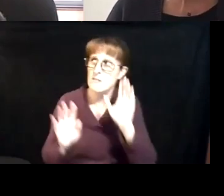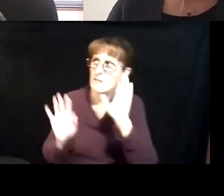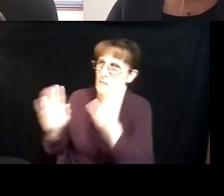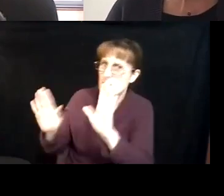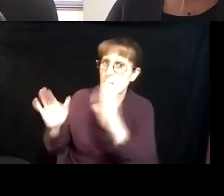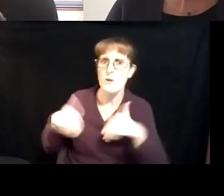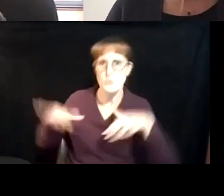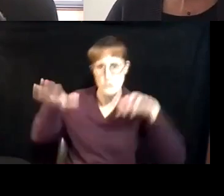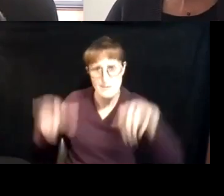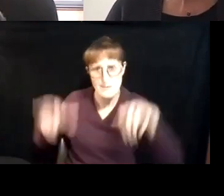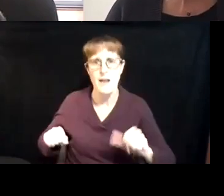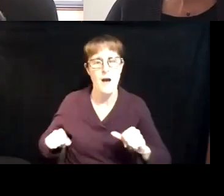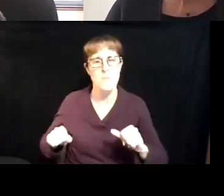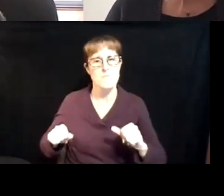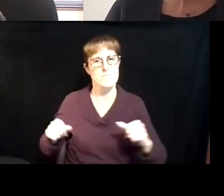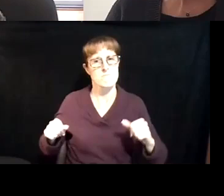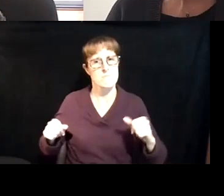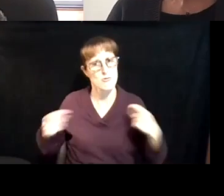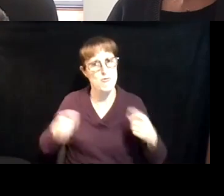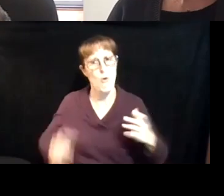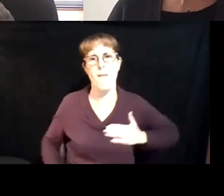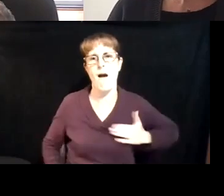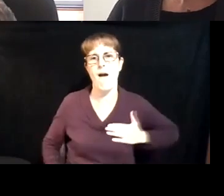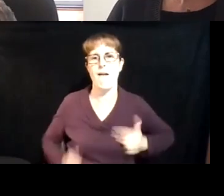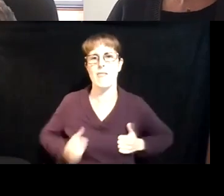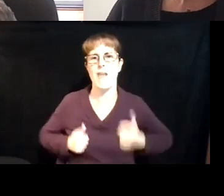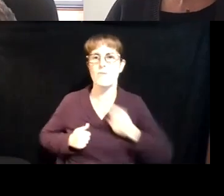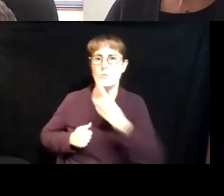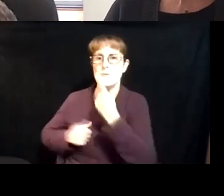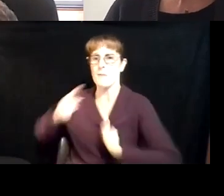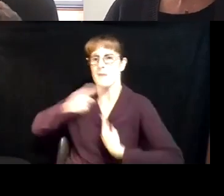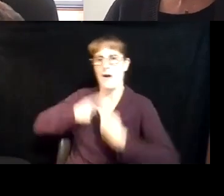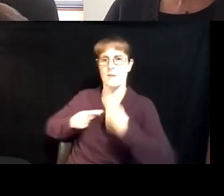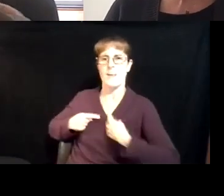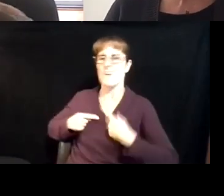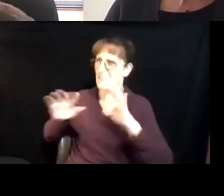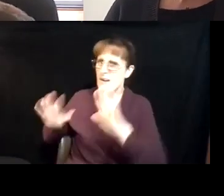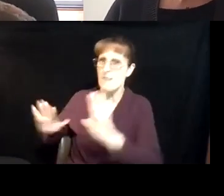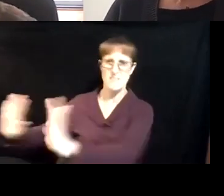There's no greater human impulse than to be in charge of your own life.